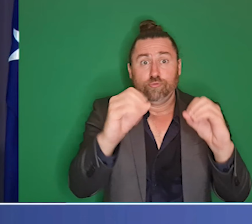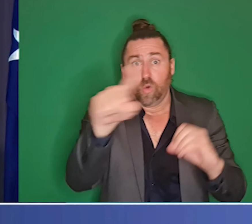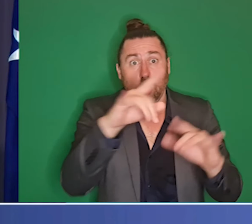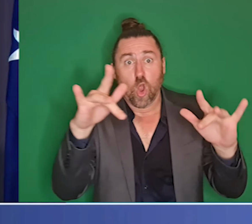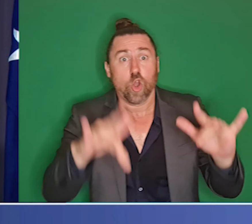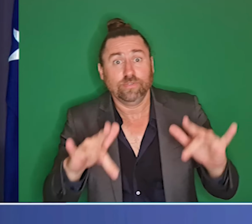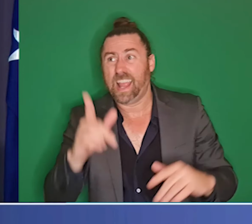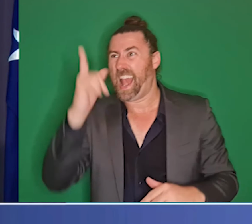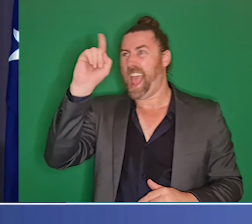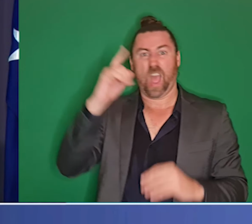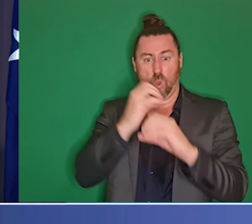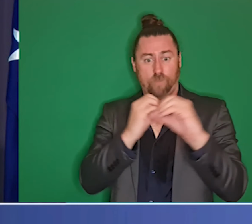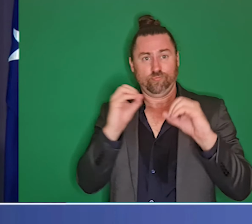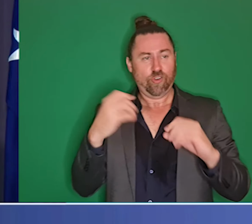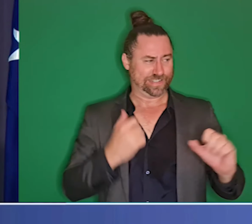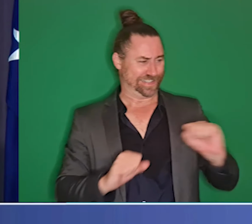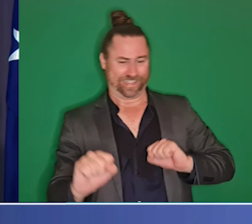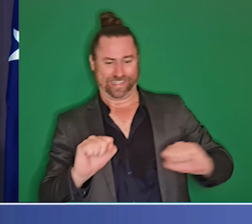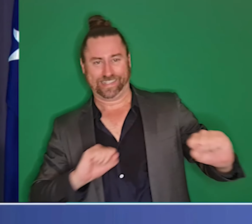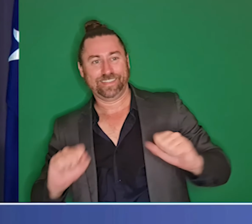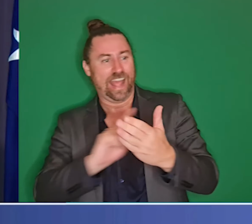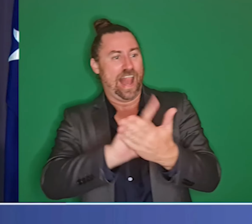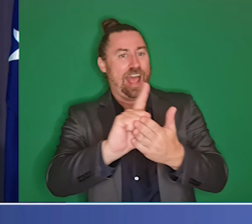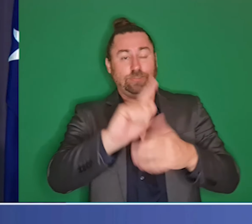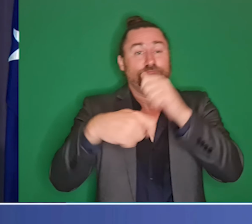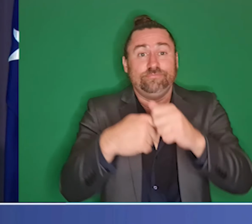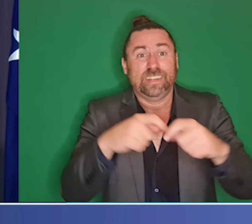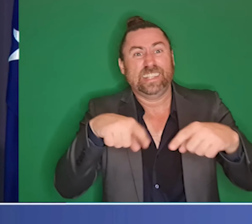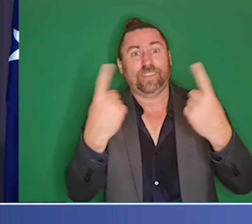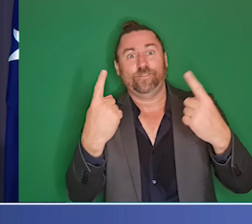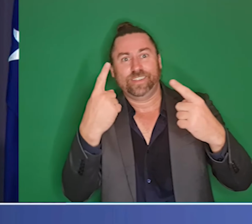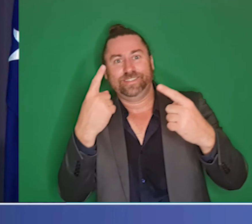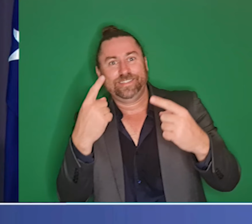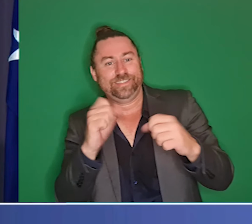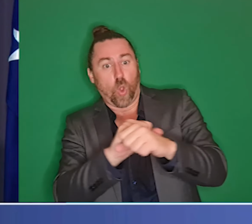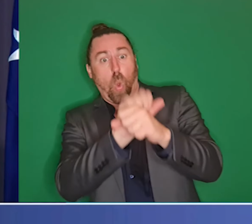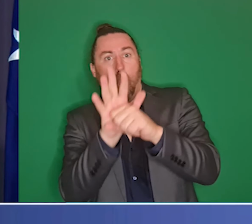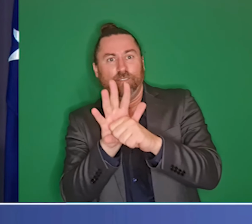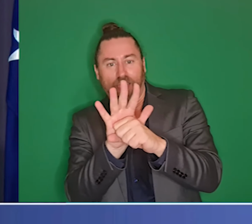during this wave, or another variant, I can't tell that - that's a crystal ball matter. What I do know, though,